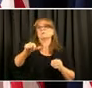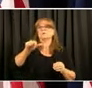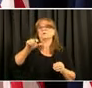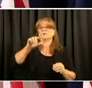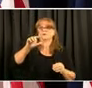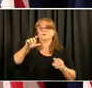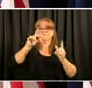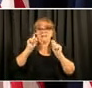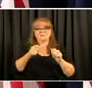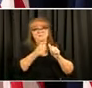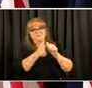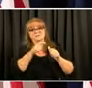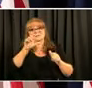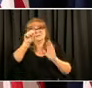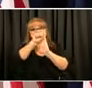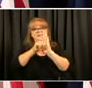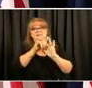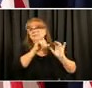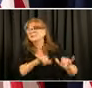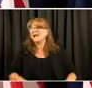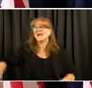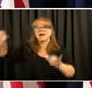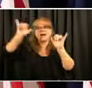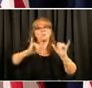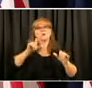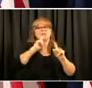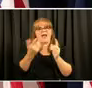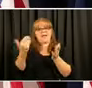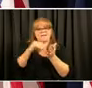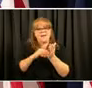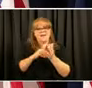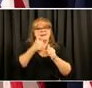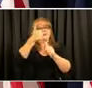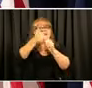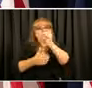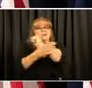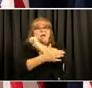experiences with the virus and we want to do everything we can to arm those local decision